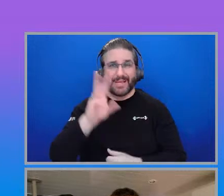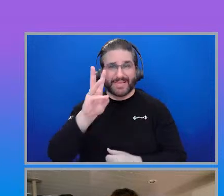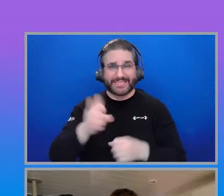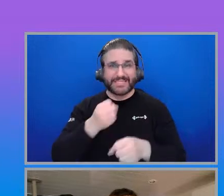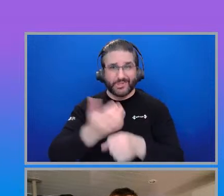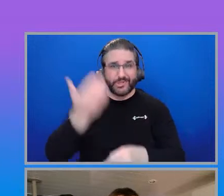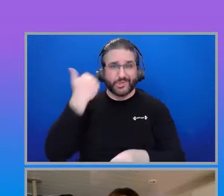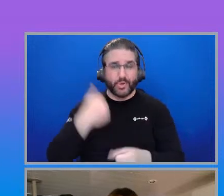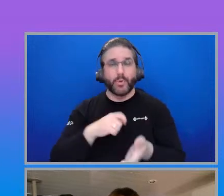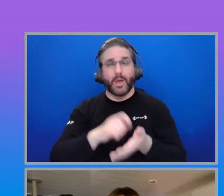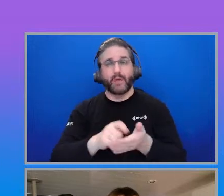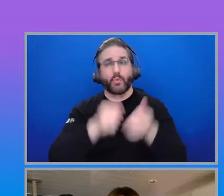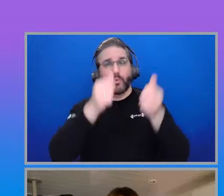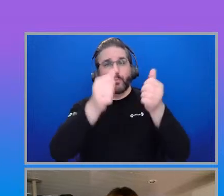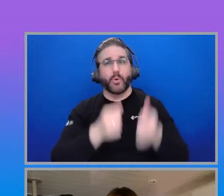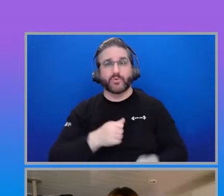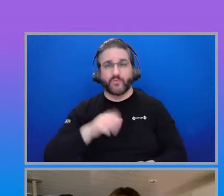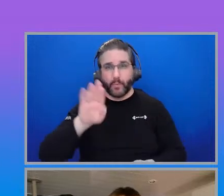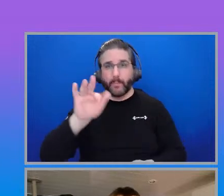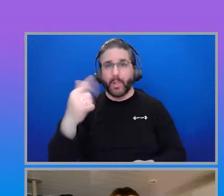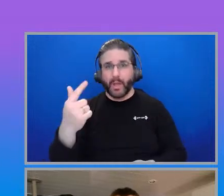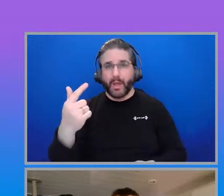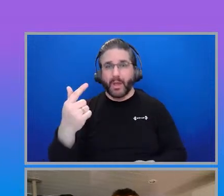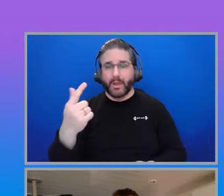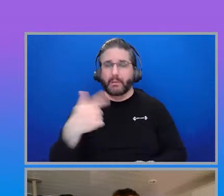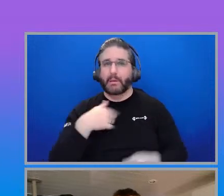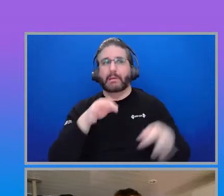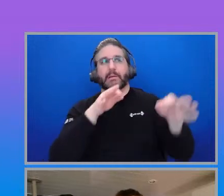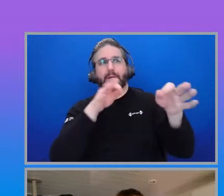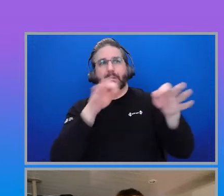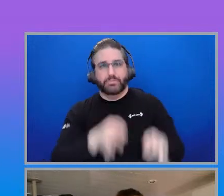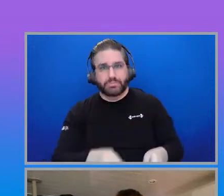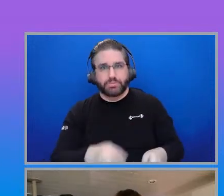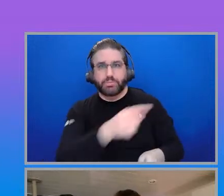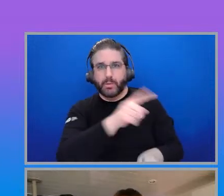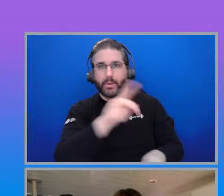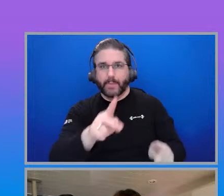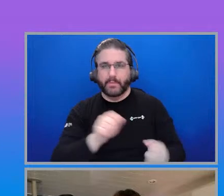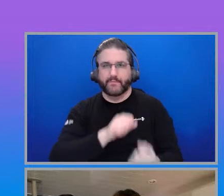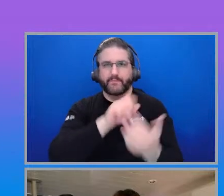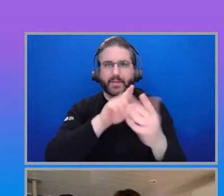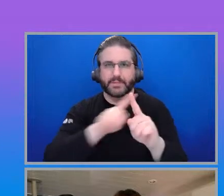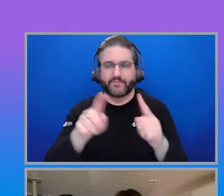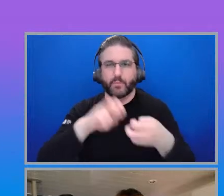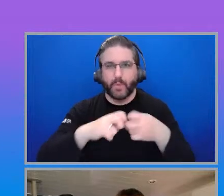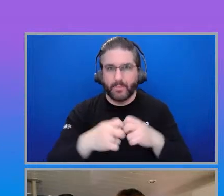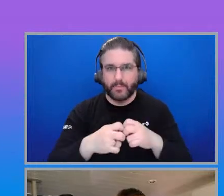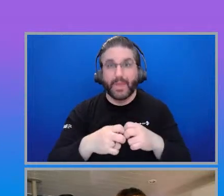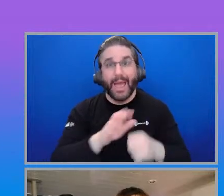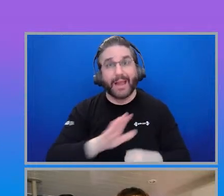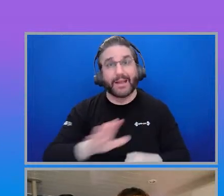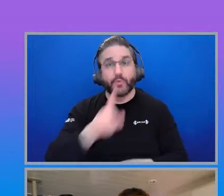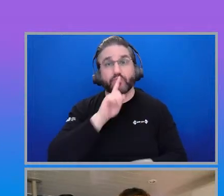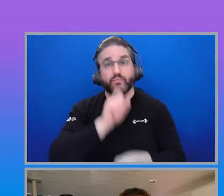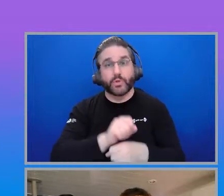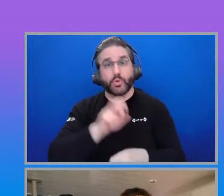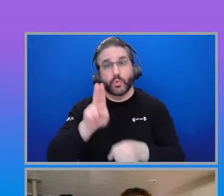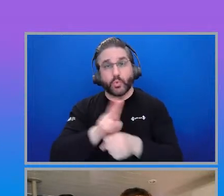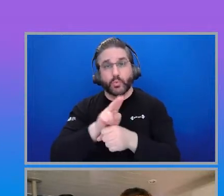years ago, I wrote a blog post explaining that the problems that people were having and the